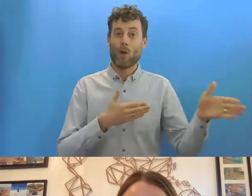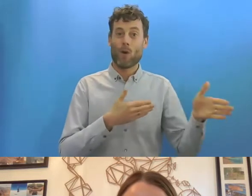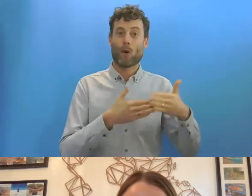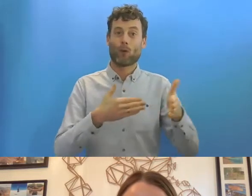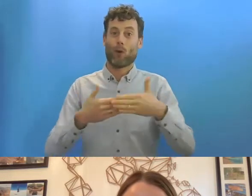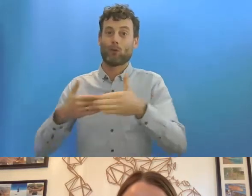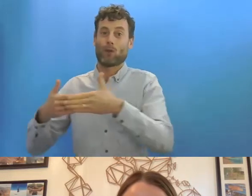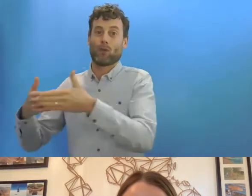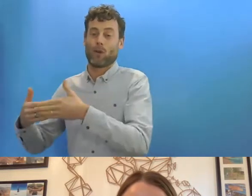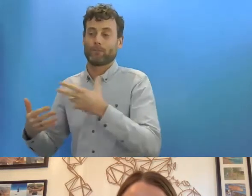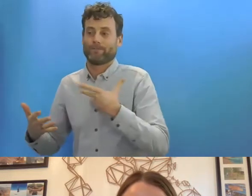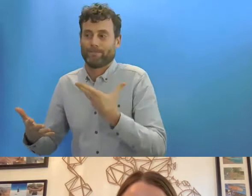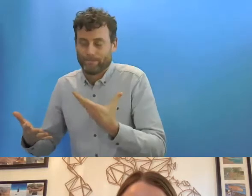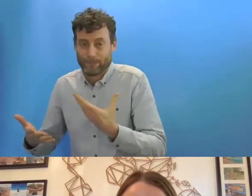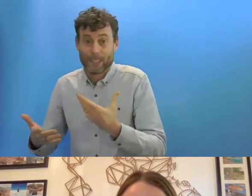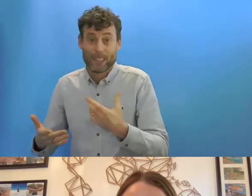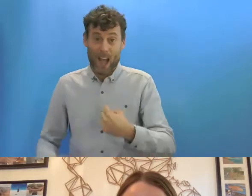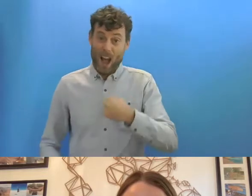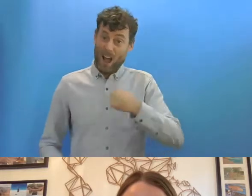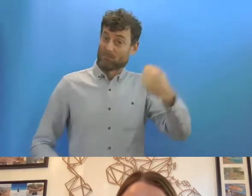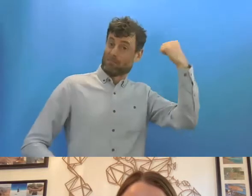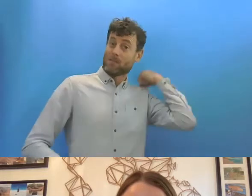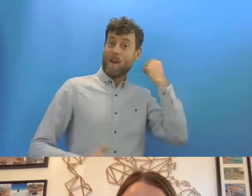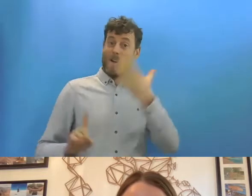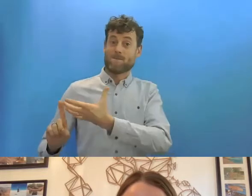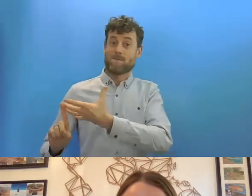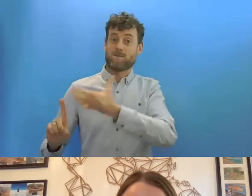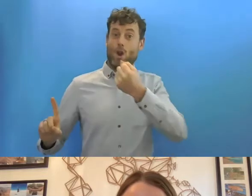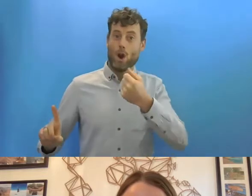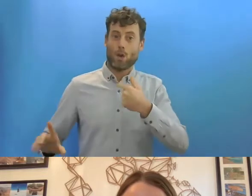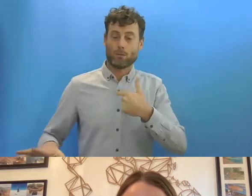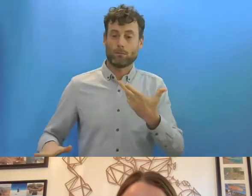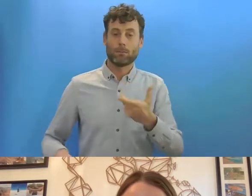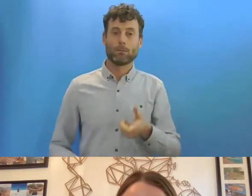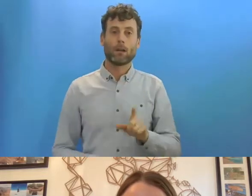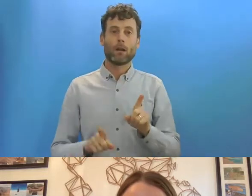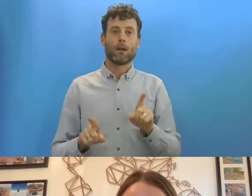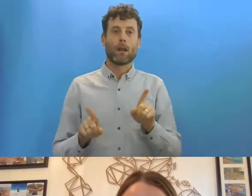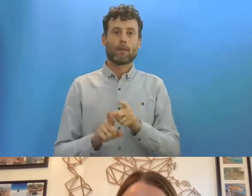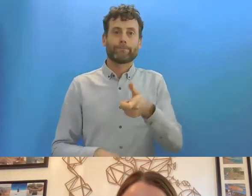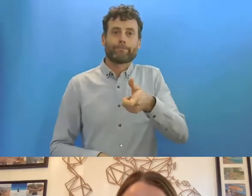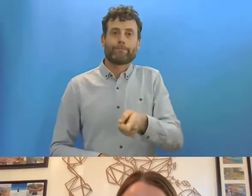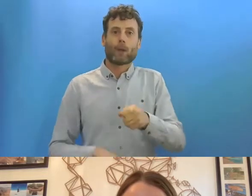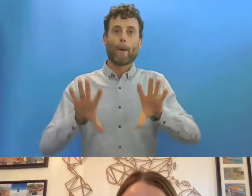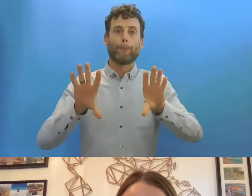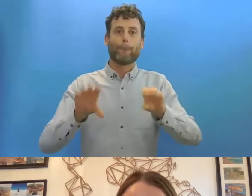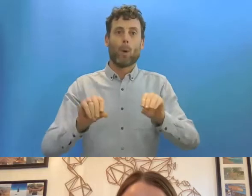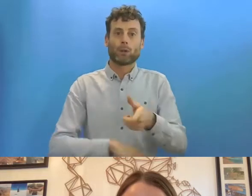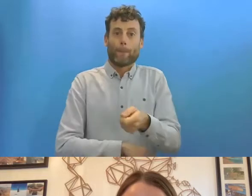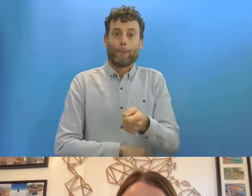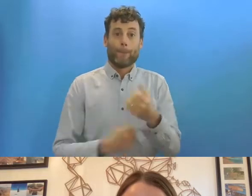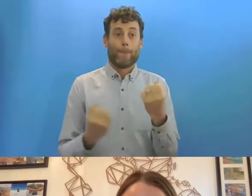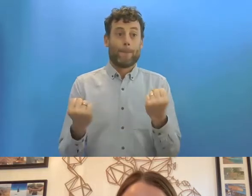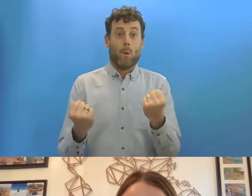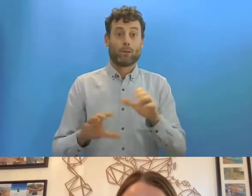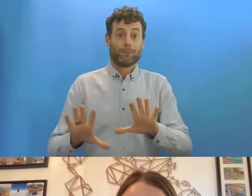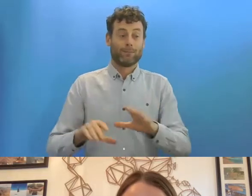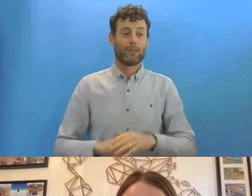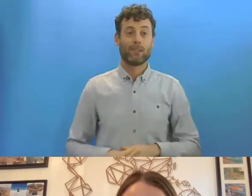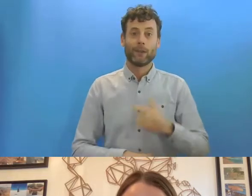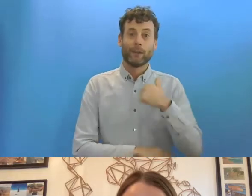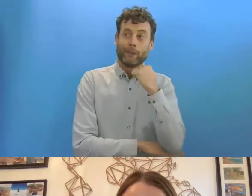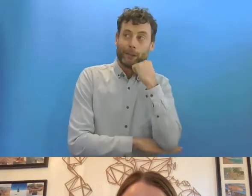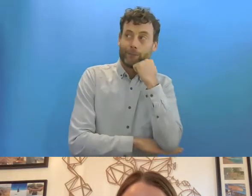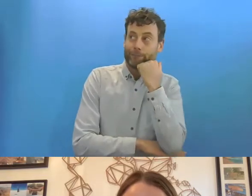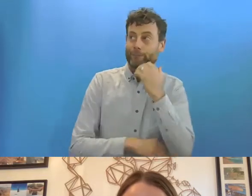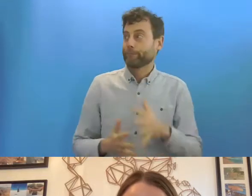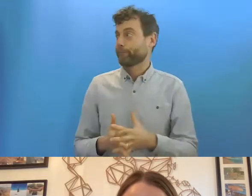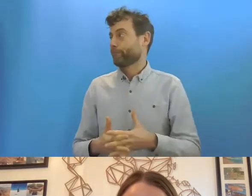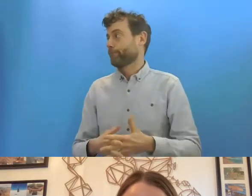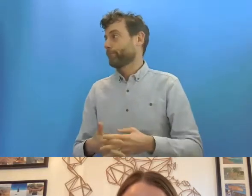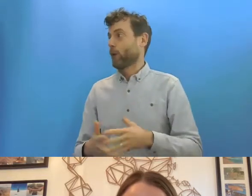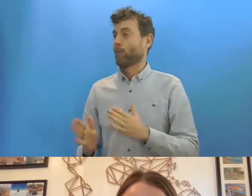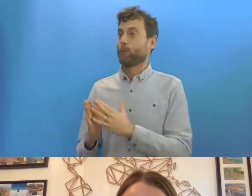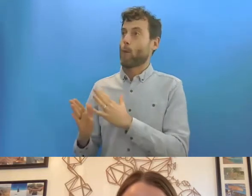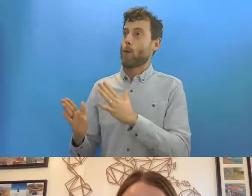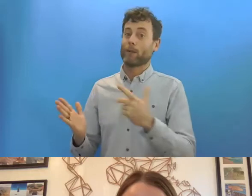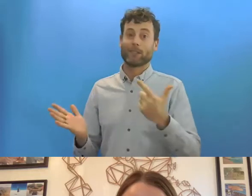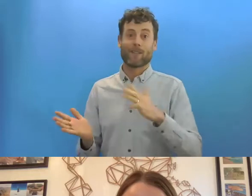and then all the arts organisations had to shut their doors, and a lot of us, including myself, were furloughed so we literally pressed pause on everything,